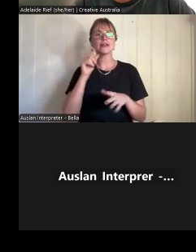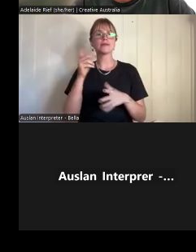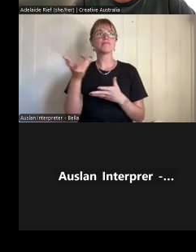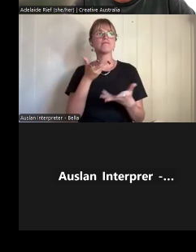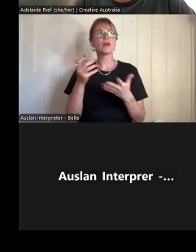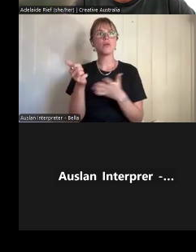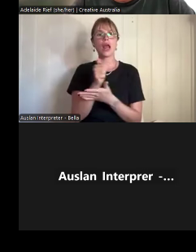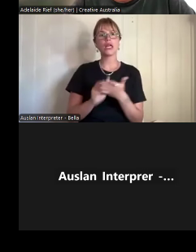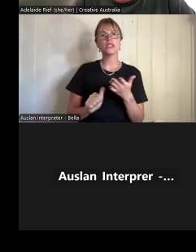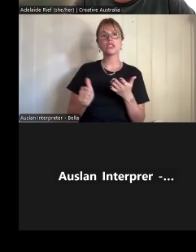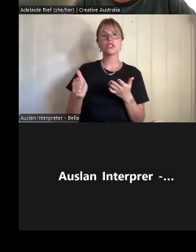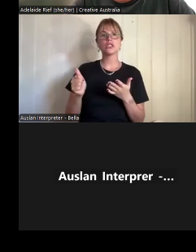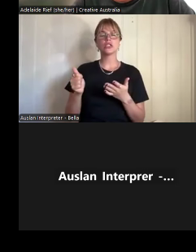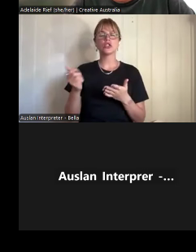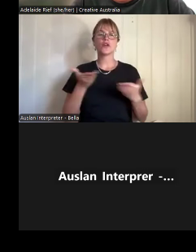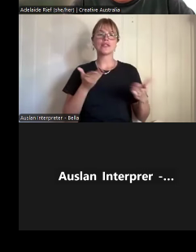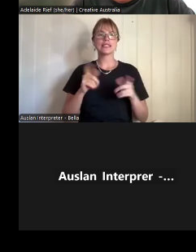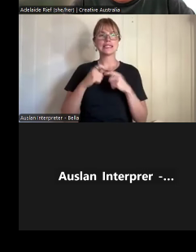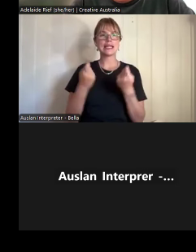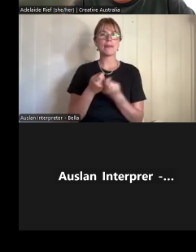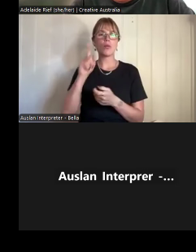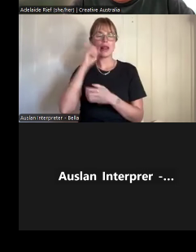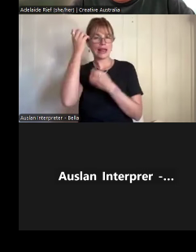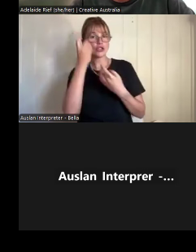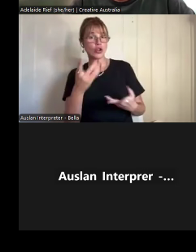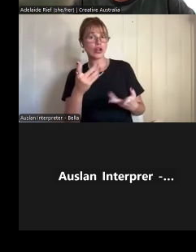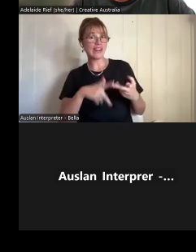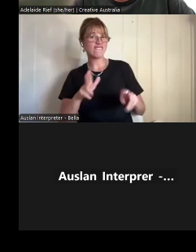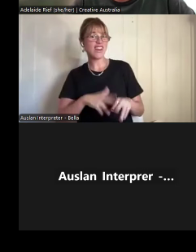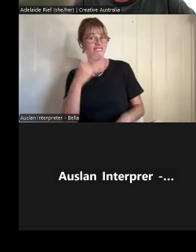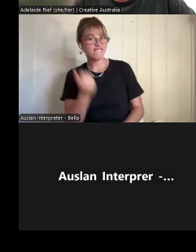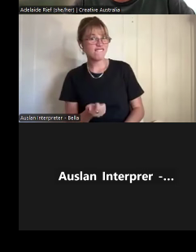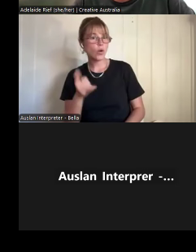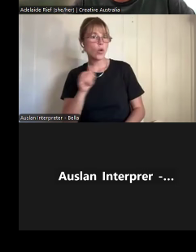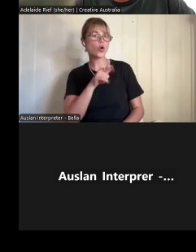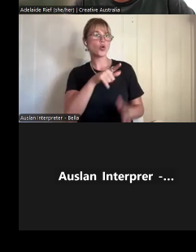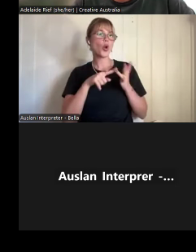to let you know if you do have an overdue grant report or if there's any money owing and how you